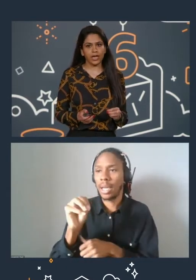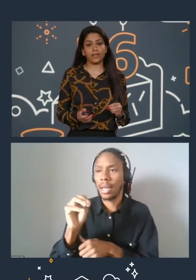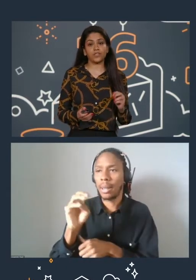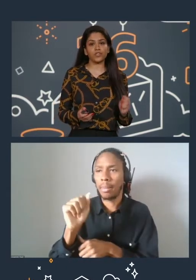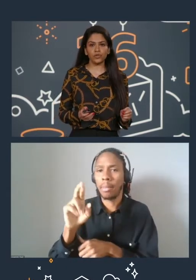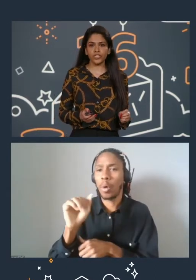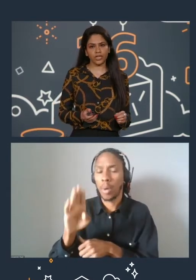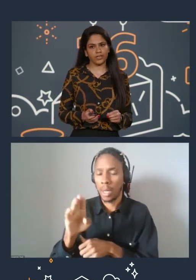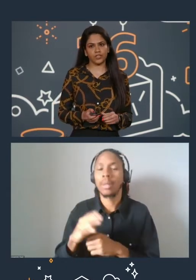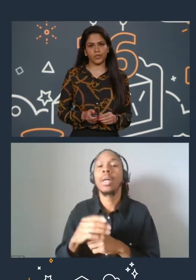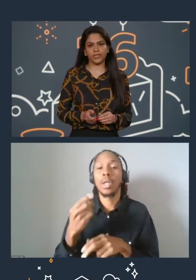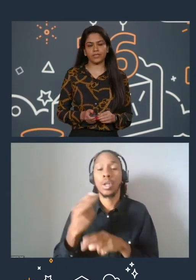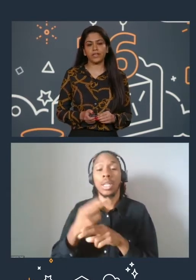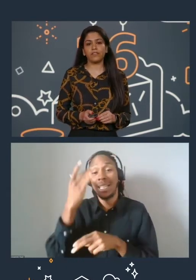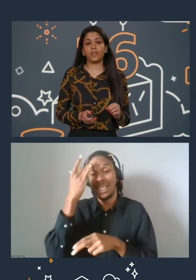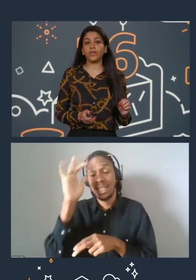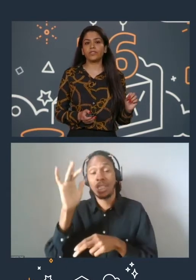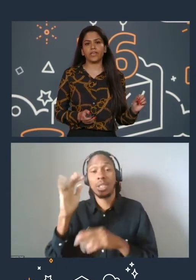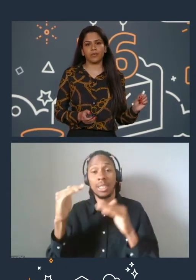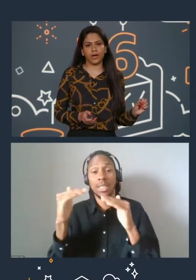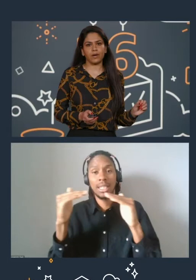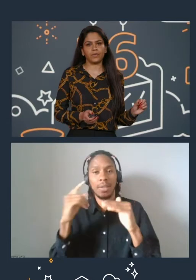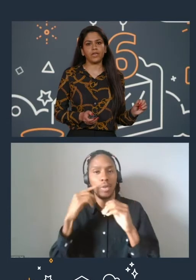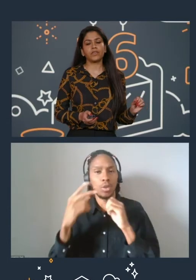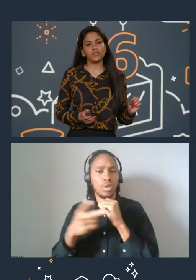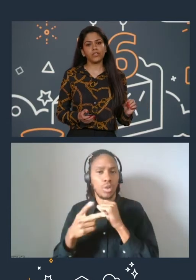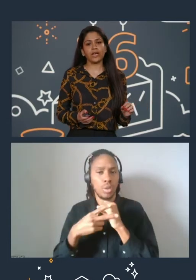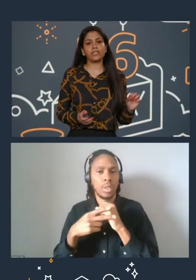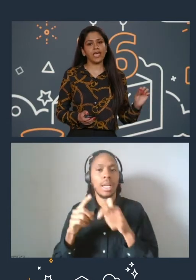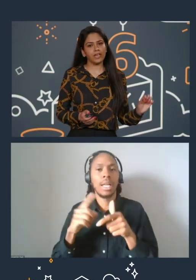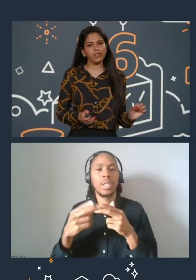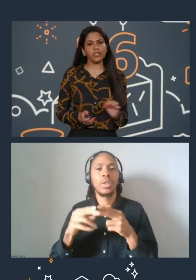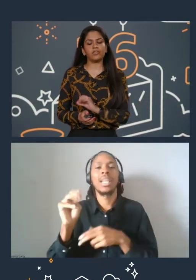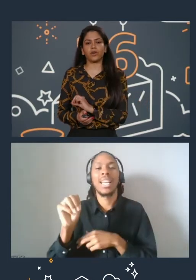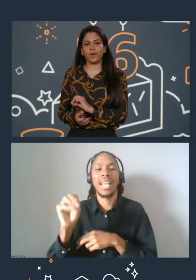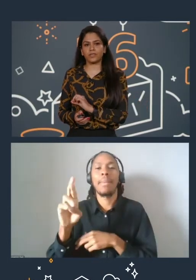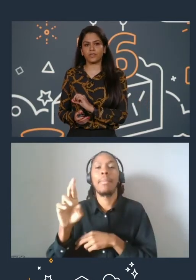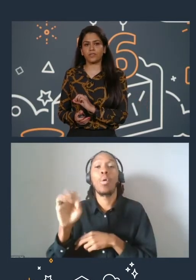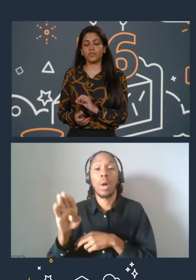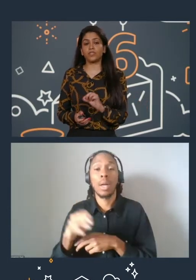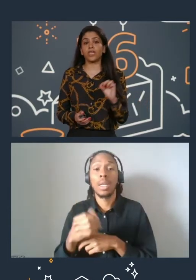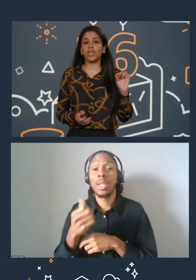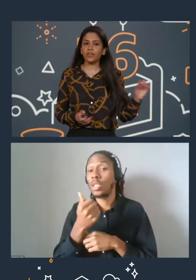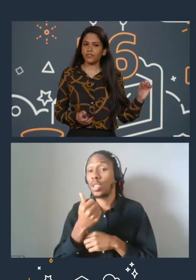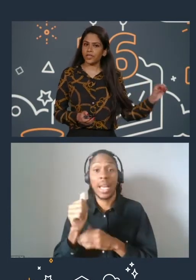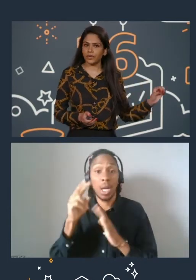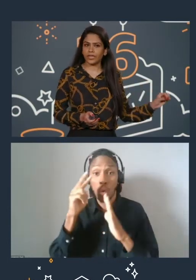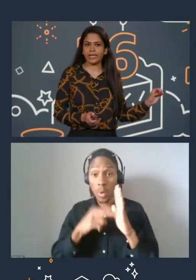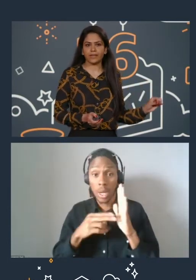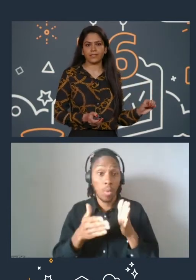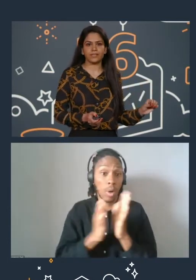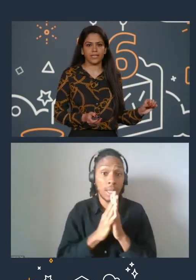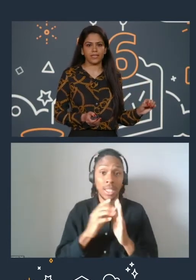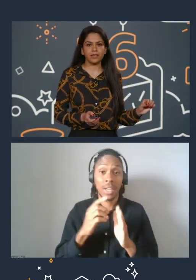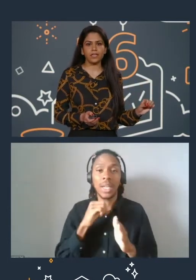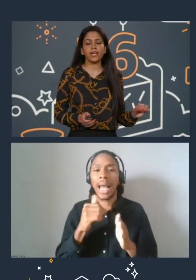as your storage class choice when using MRAP, so that any read requests to the infrequently accessed data